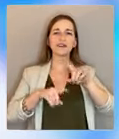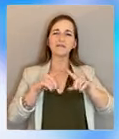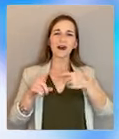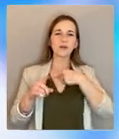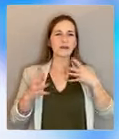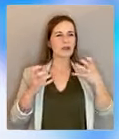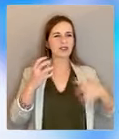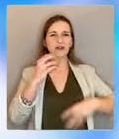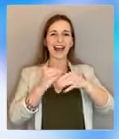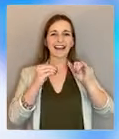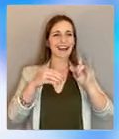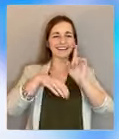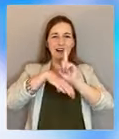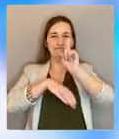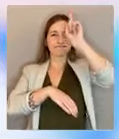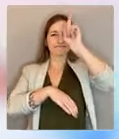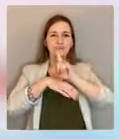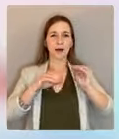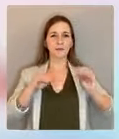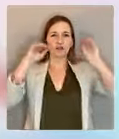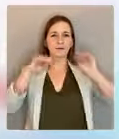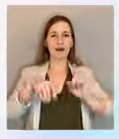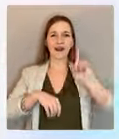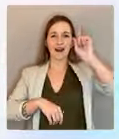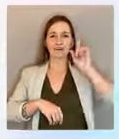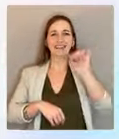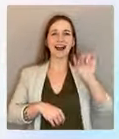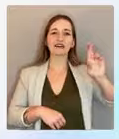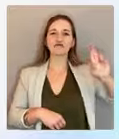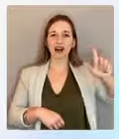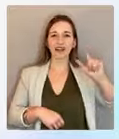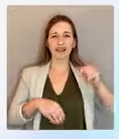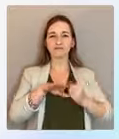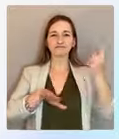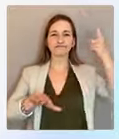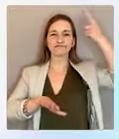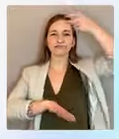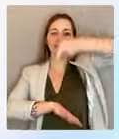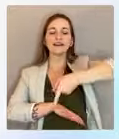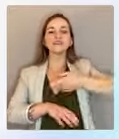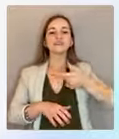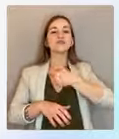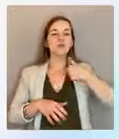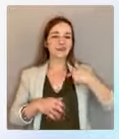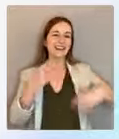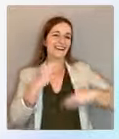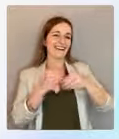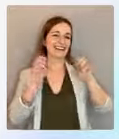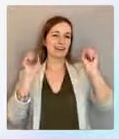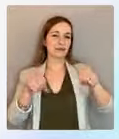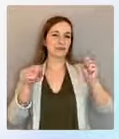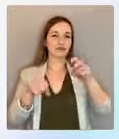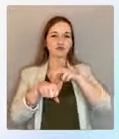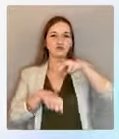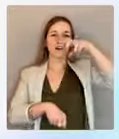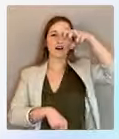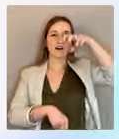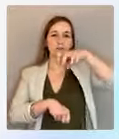you get from something like "Rocket League" that I wanted to bring to this game. So we added the ability to jump. And you can see here, as soon as you jump,